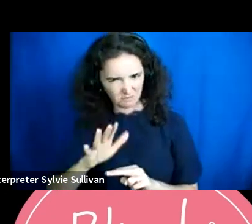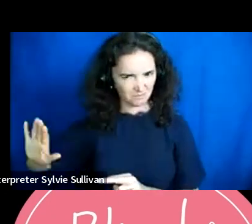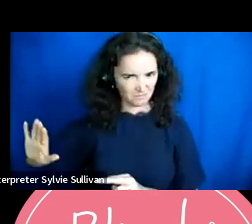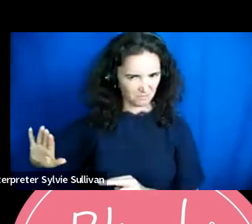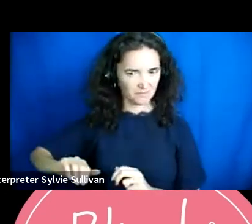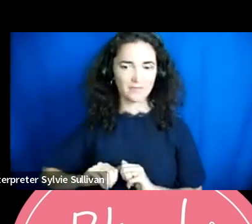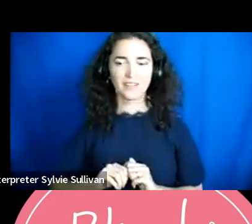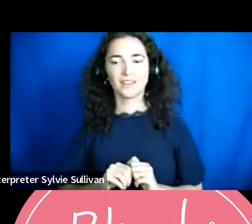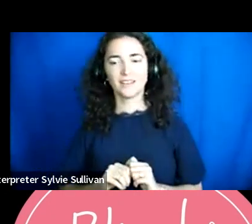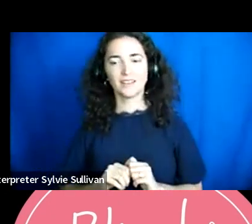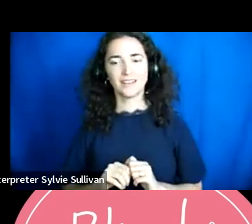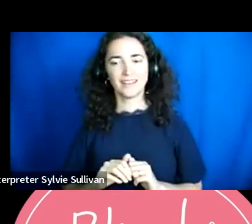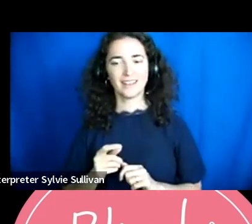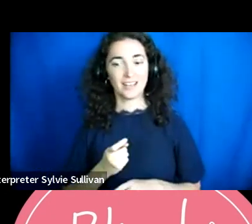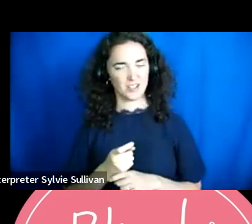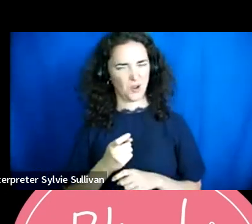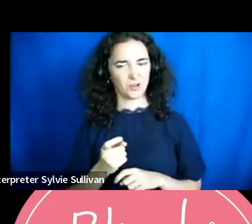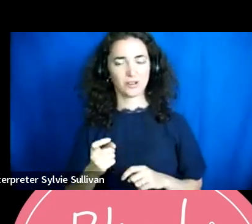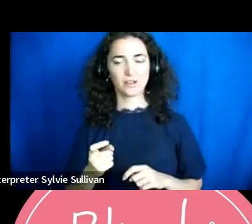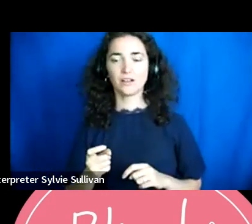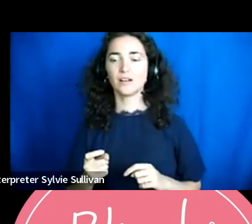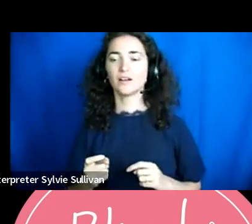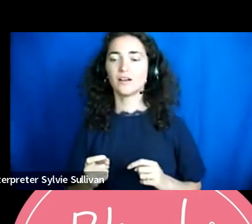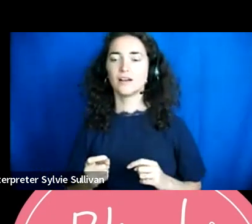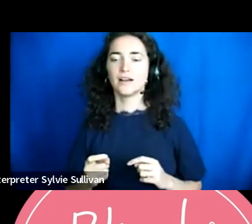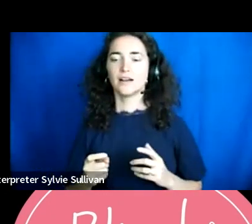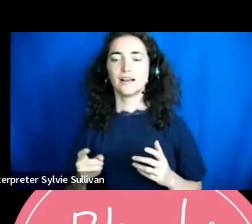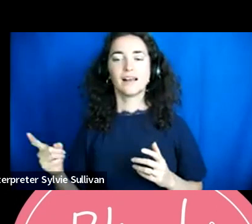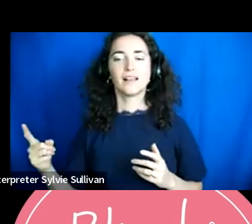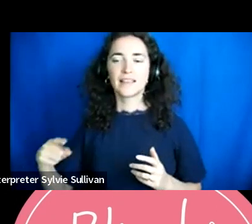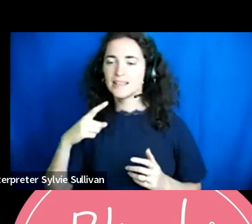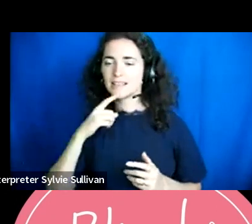Fact that was a joke that was throughout camp. but they said, Miss Lance, you say that too much.